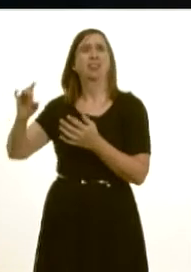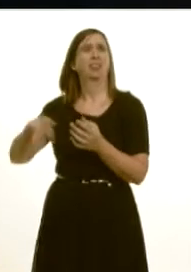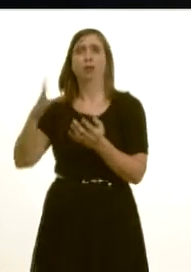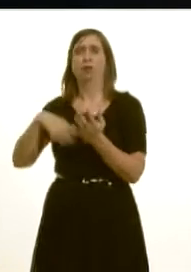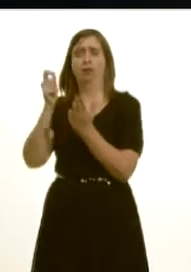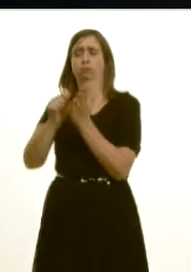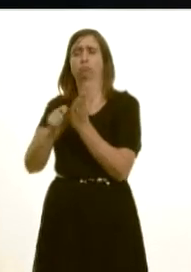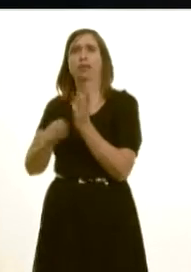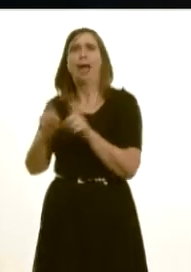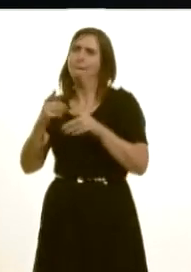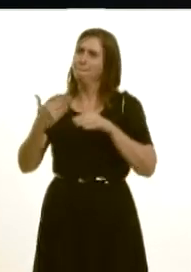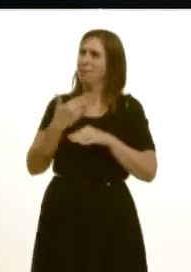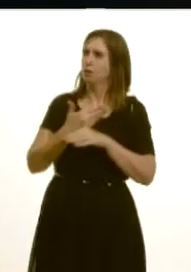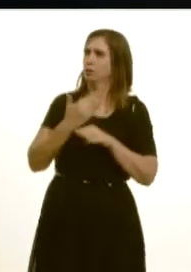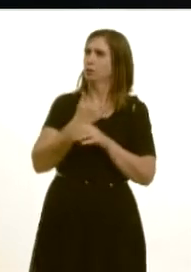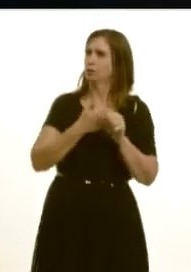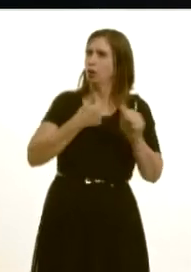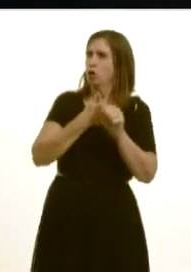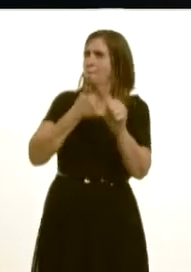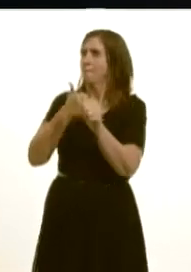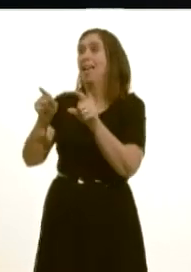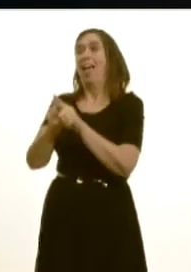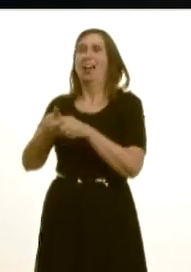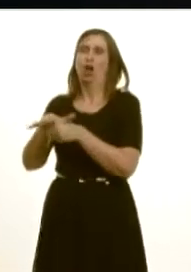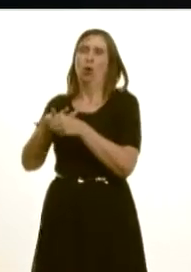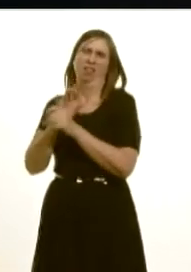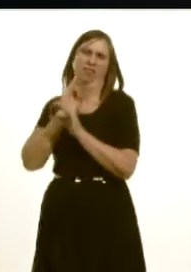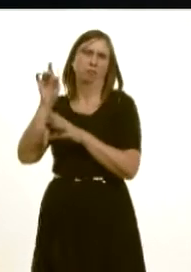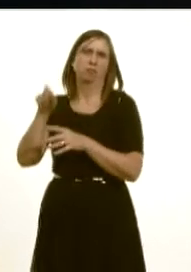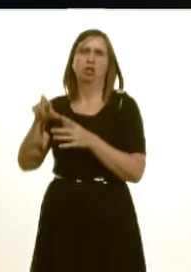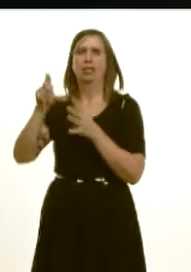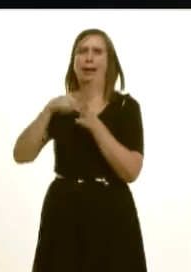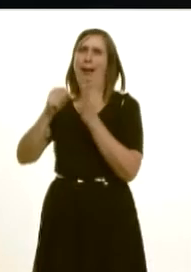local business community and local celebrity, Captain Beany, calling on your Minister for